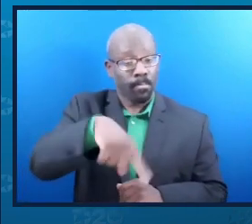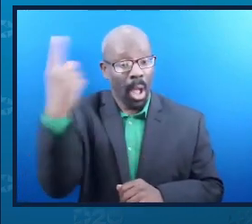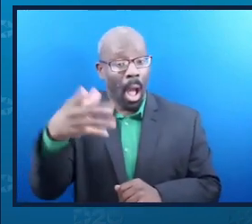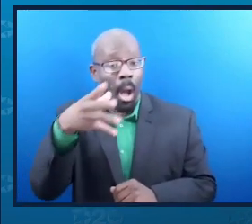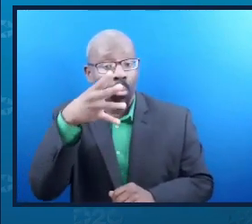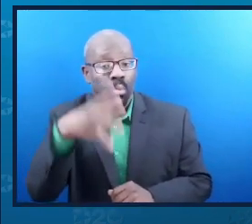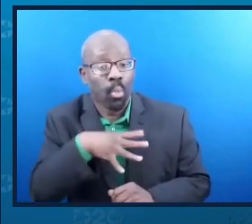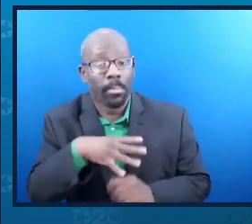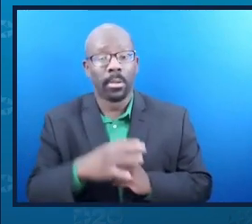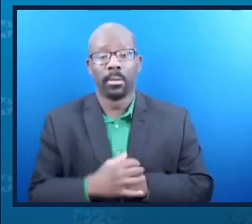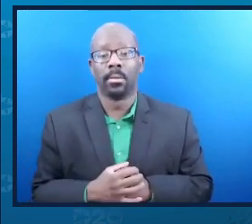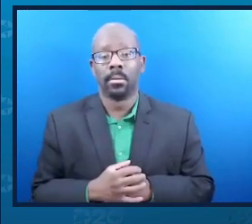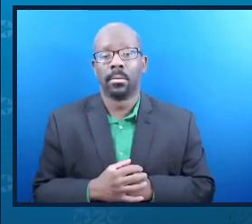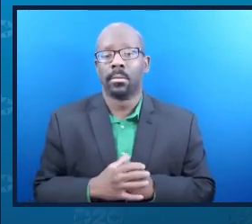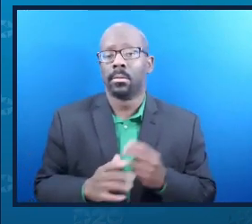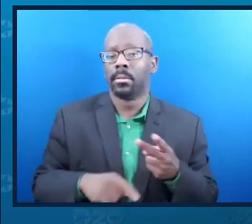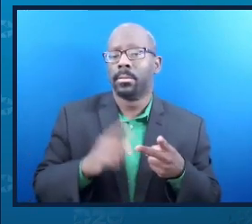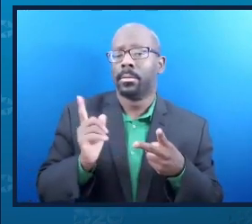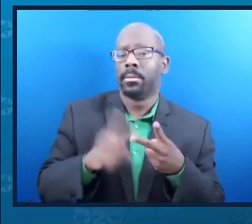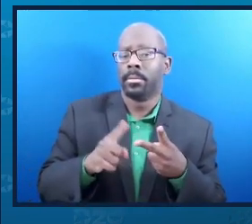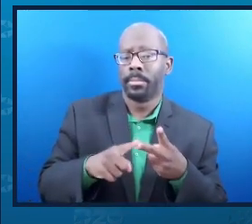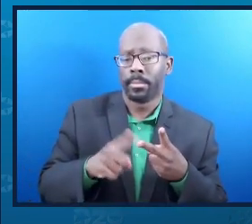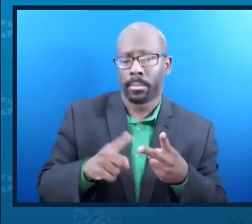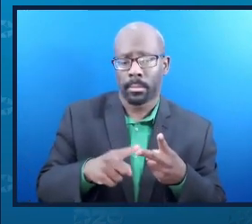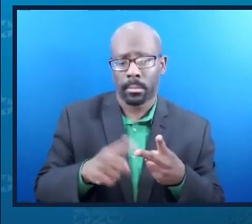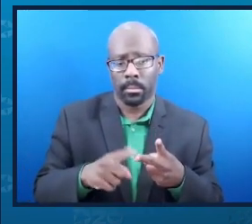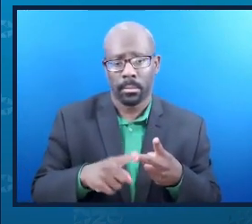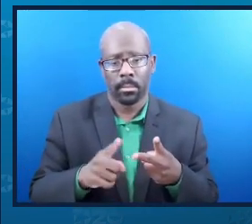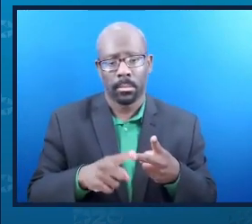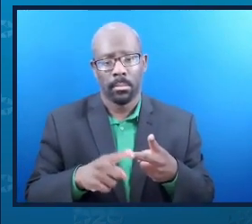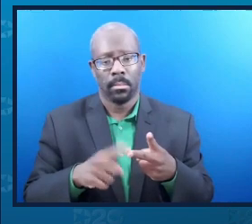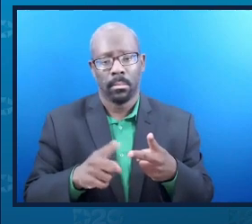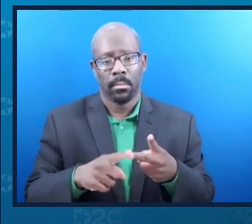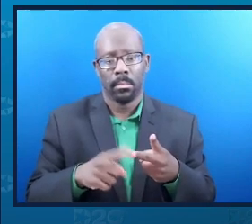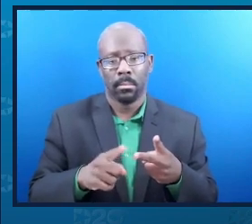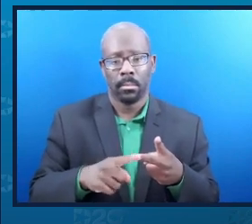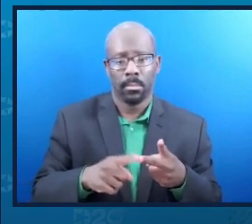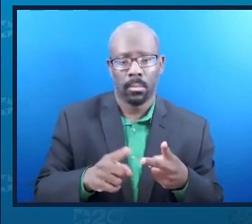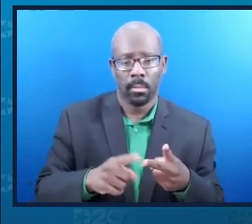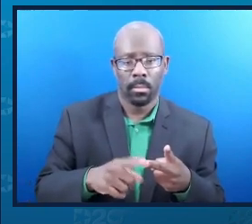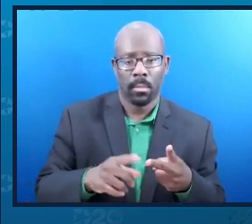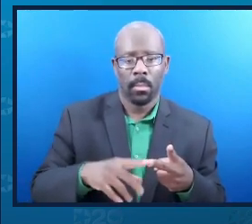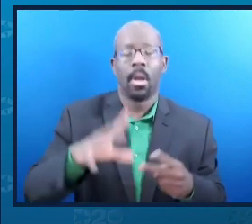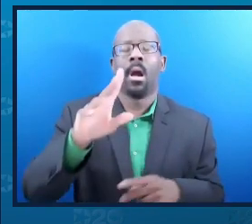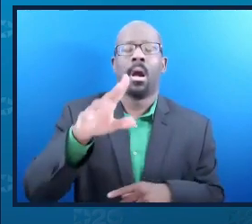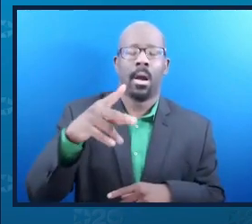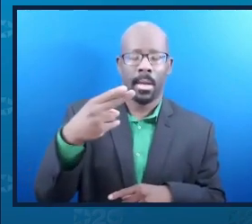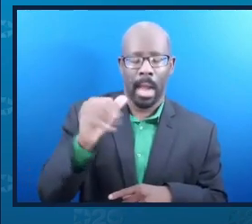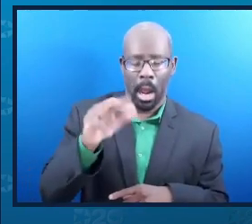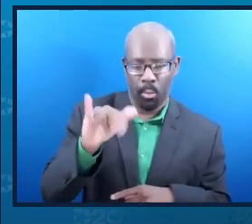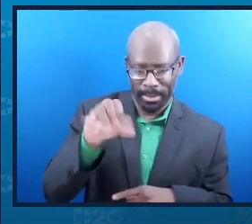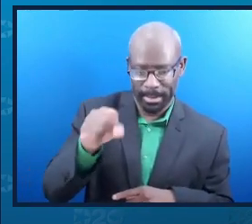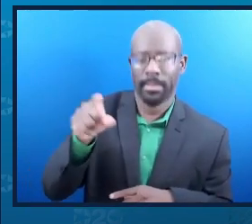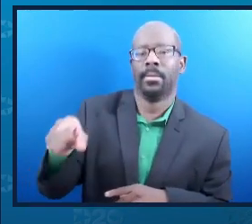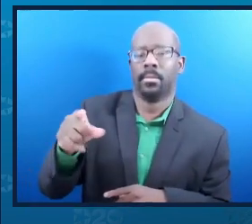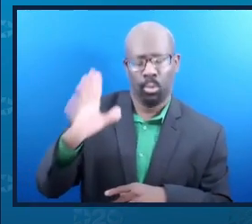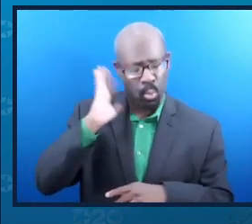AND OUR NOMINEE FOR VICE PRESIDENT. THIS IS OUR COUNTRY'S STORY.